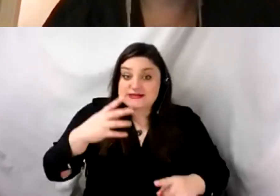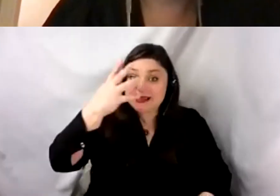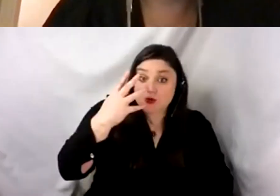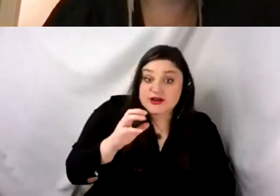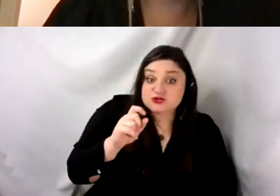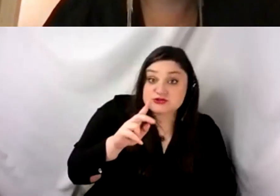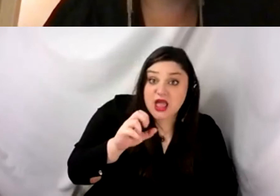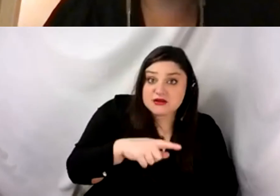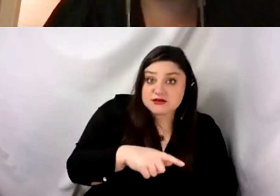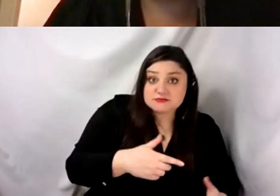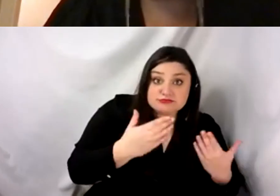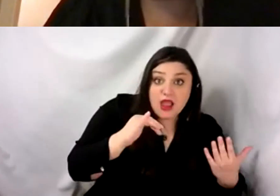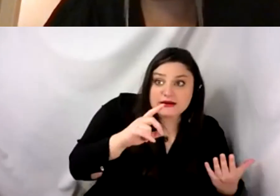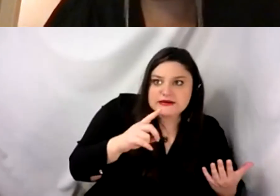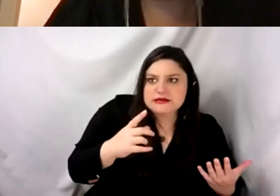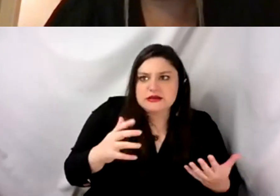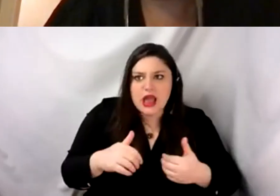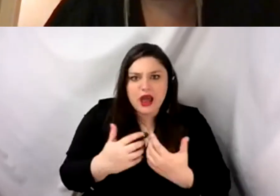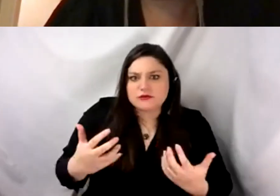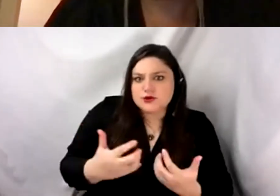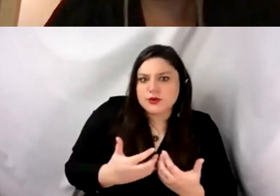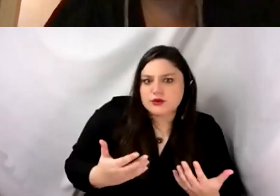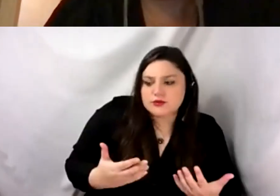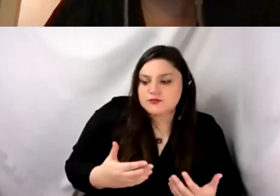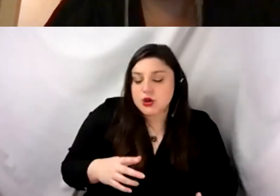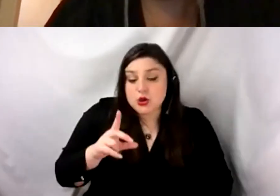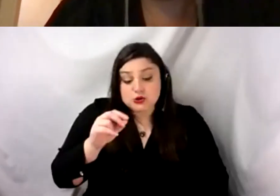Do create two tiered systems of access